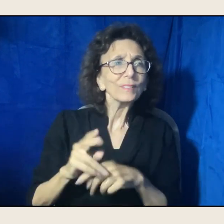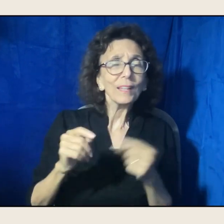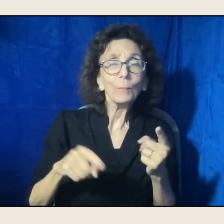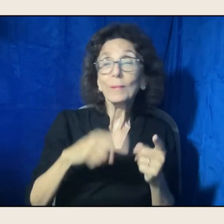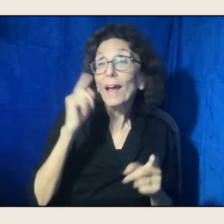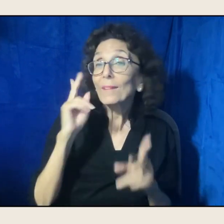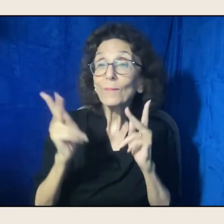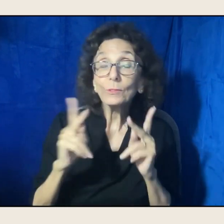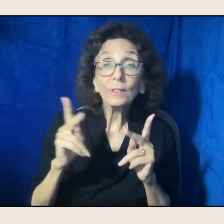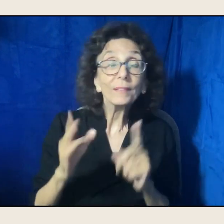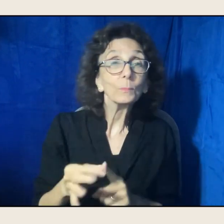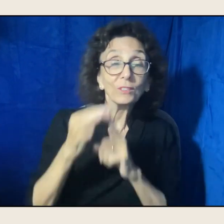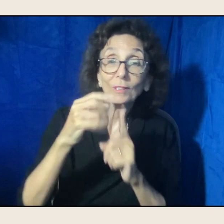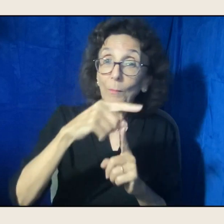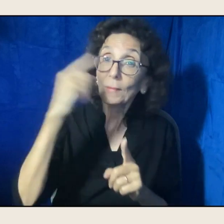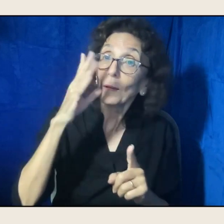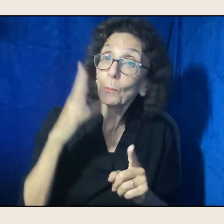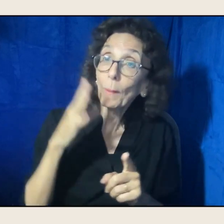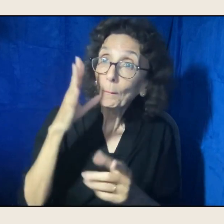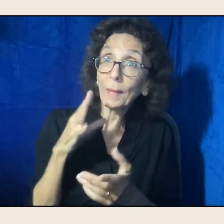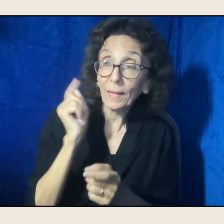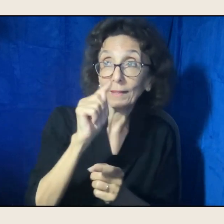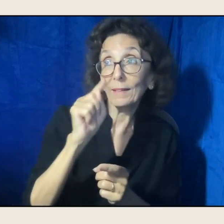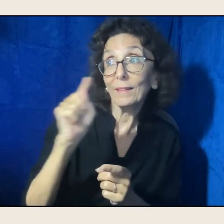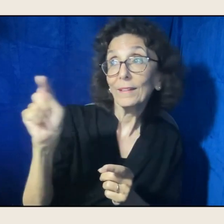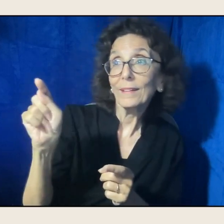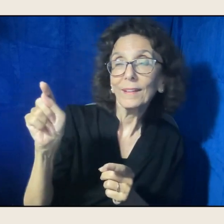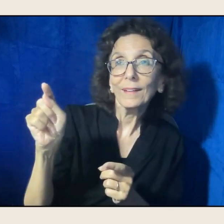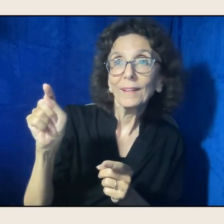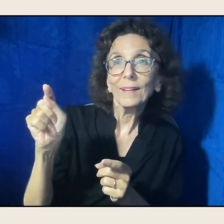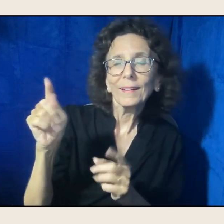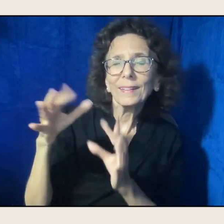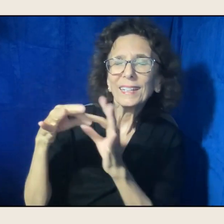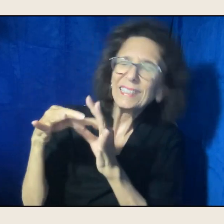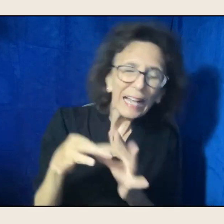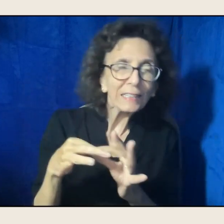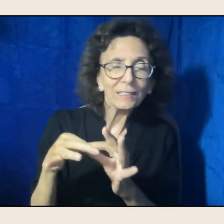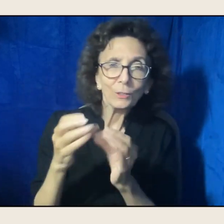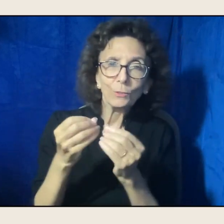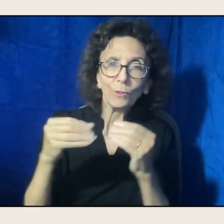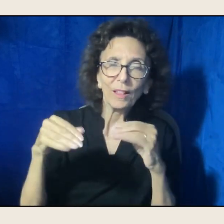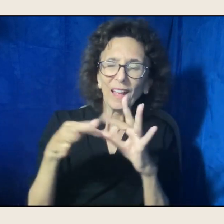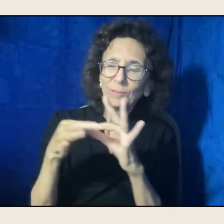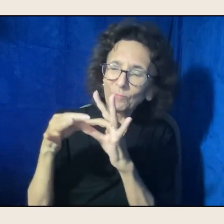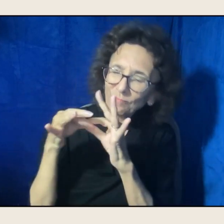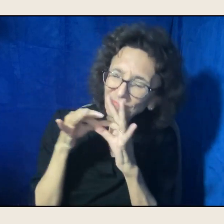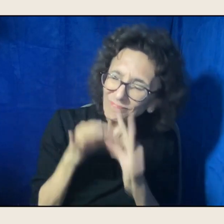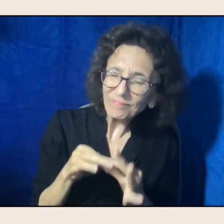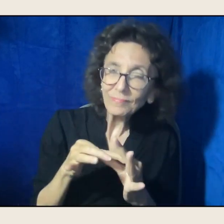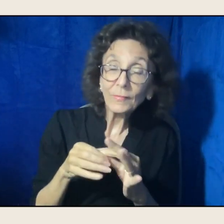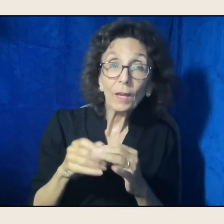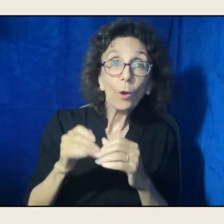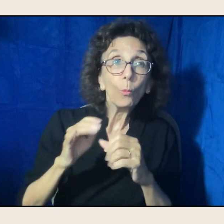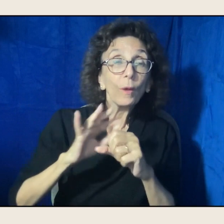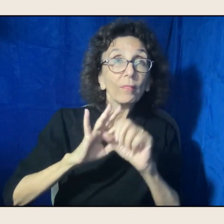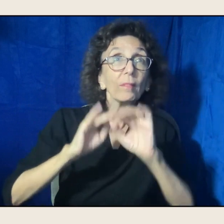really intimately connected to the land. And, you know, in the climate change conversation